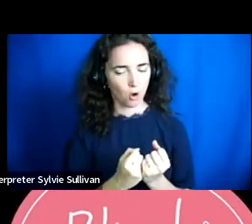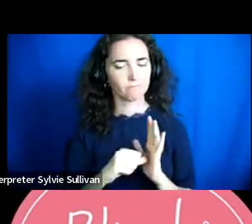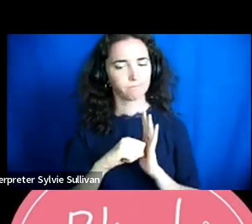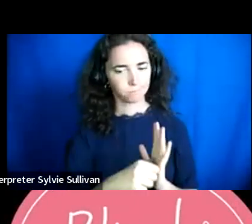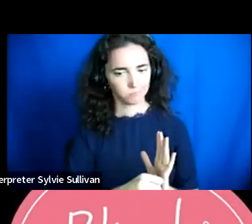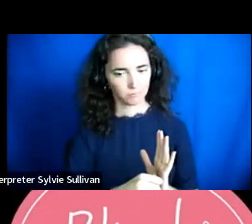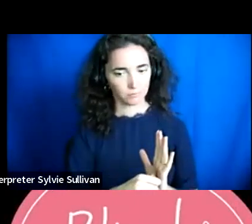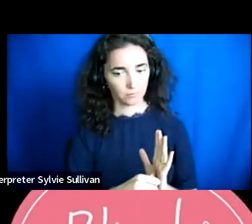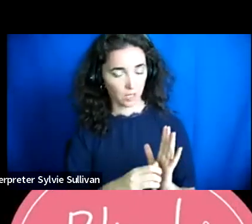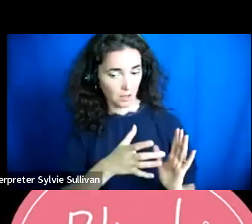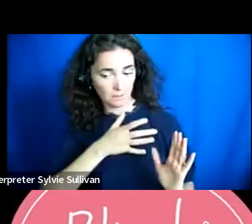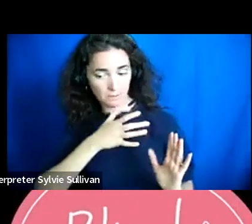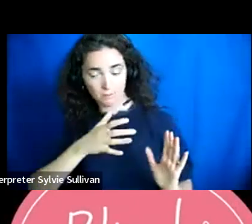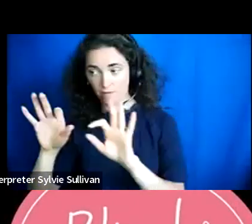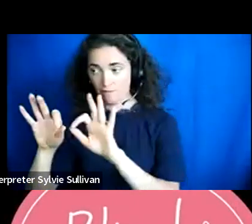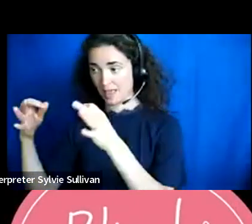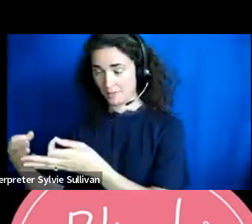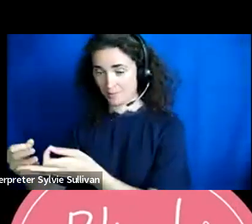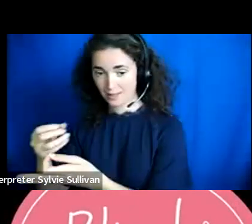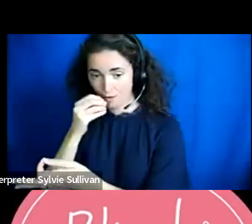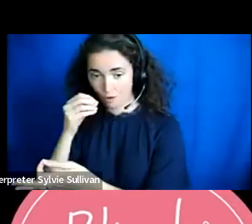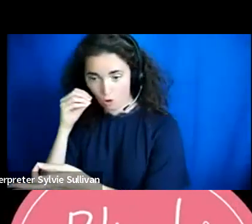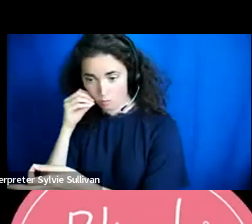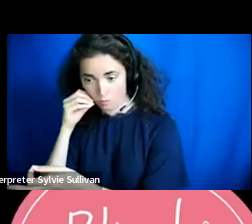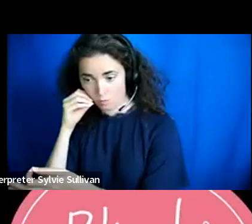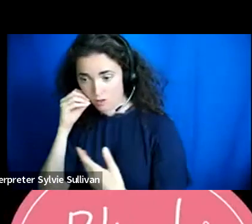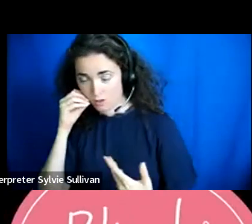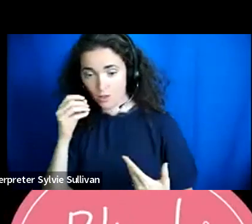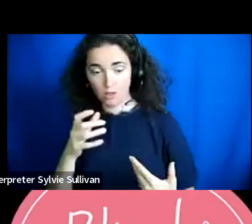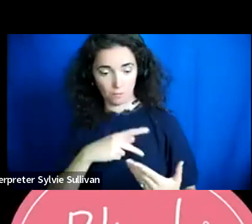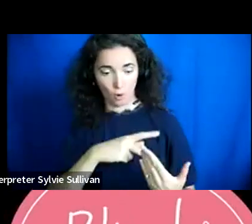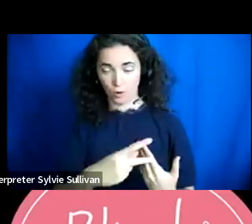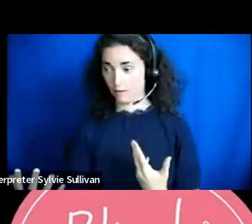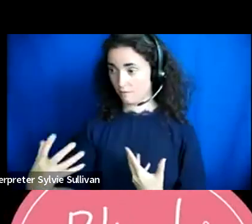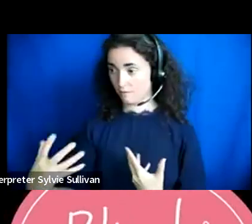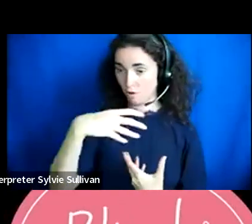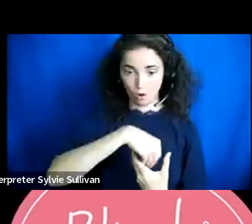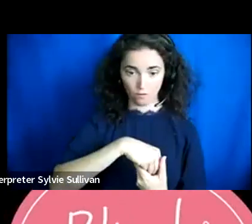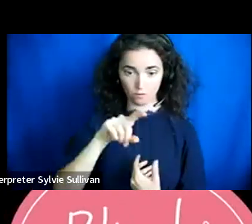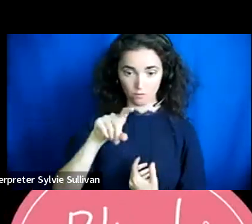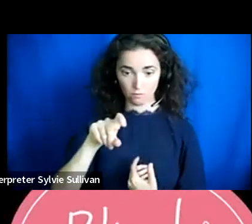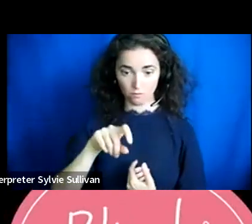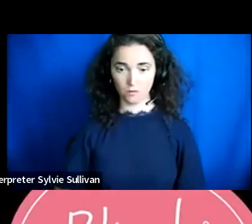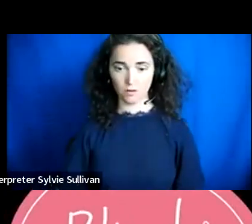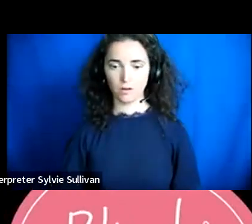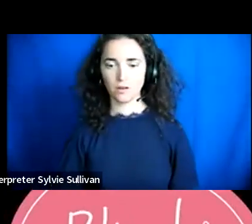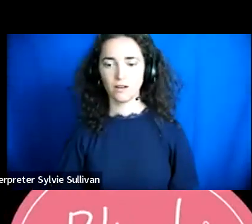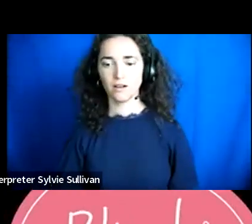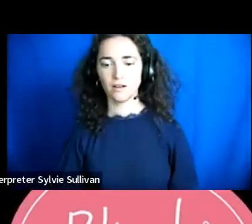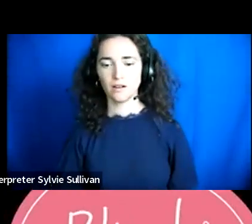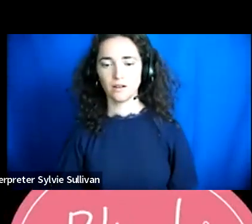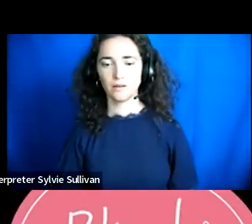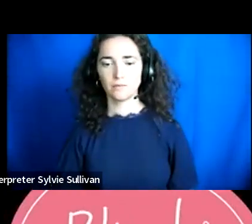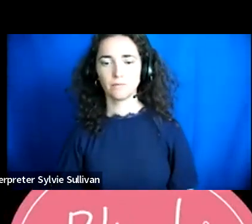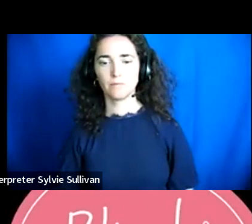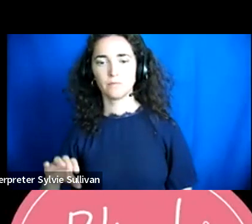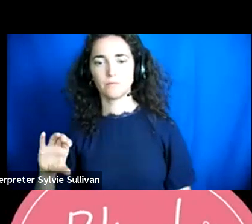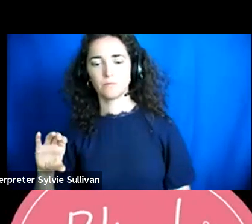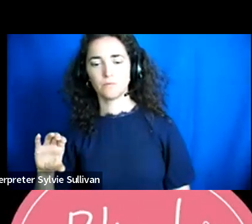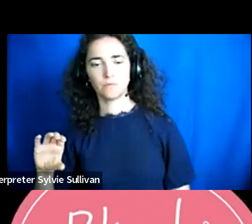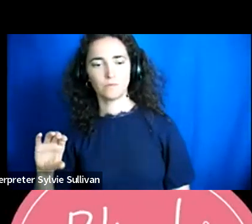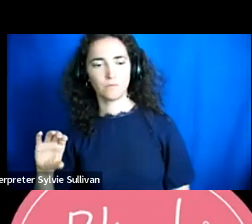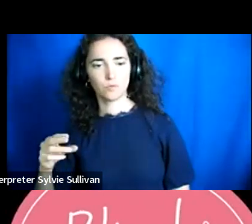Does the program involve the families in supporting these lessons at home, Chabon, would you like to take that?